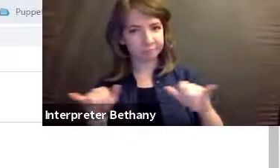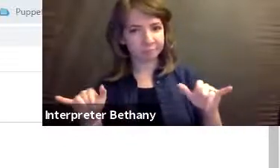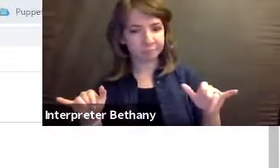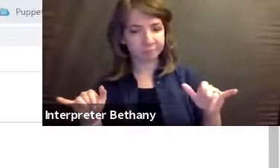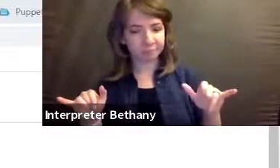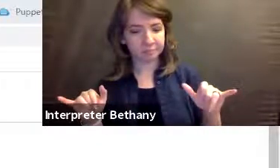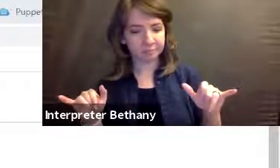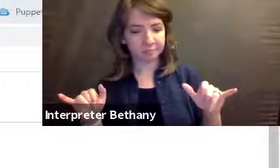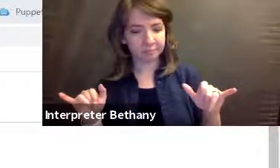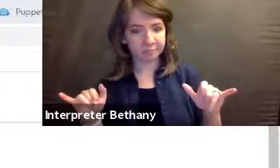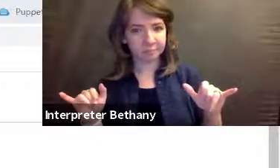Linda Kobashigawa: Yes, I think you